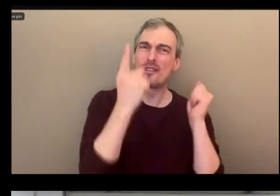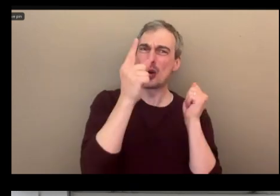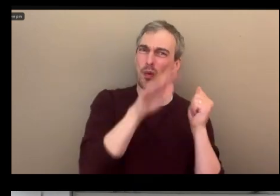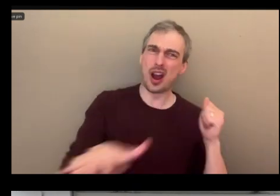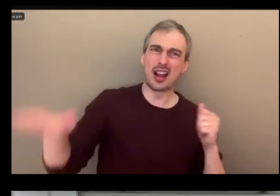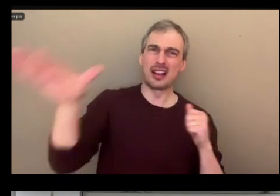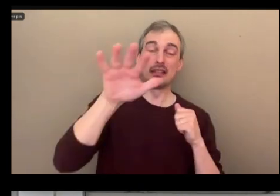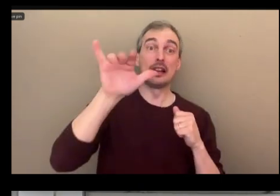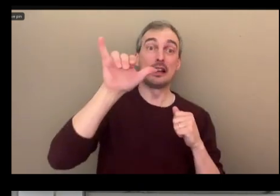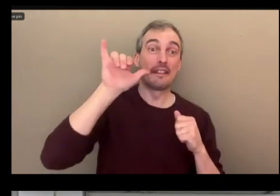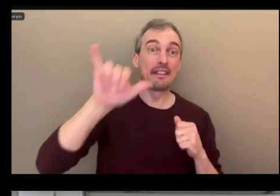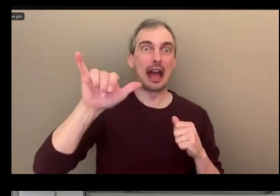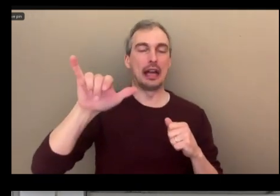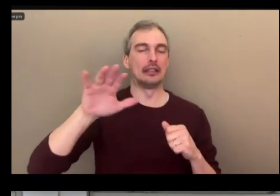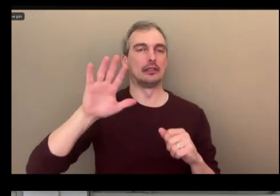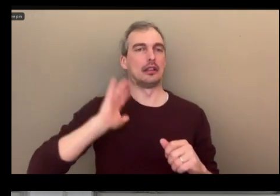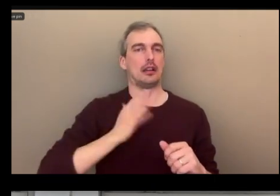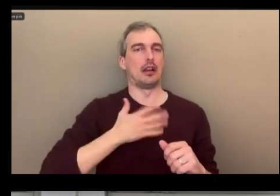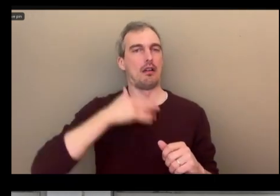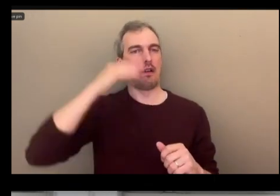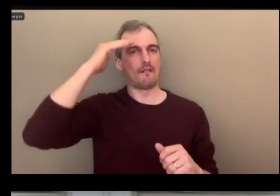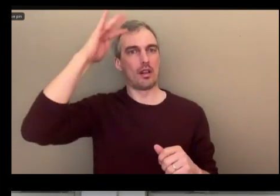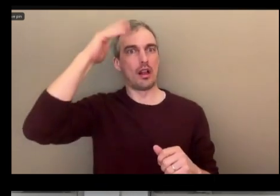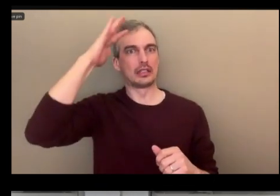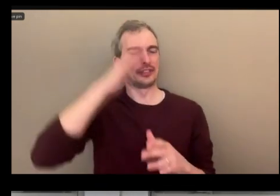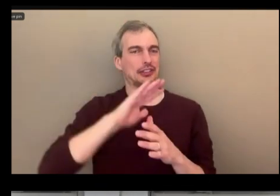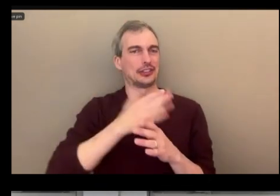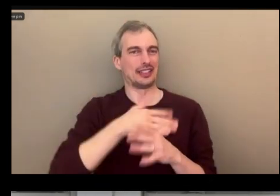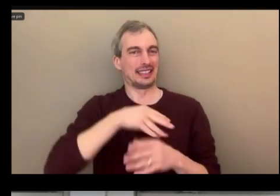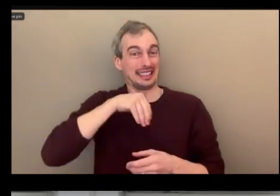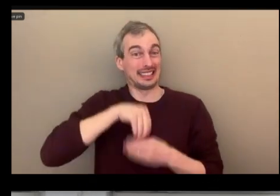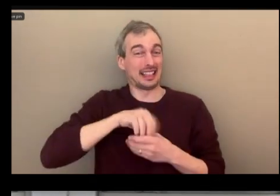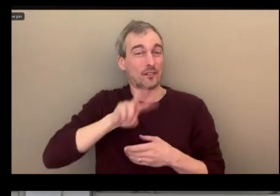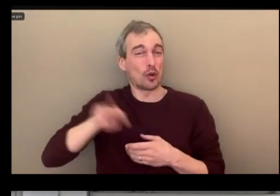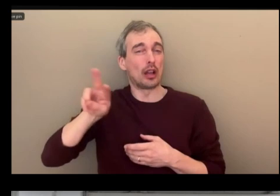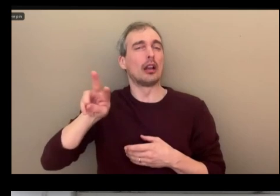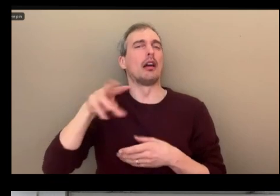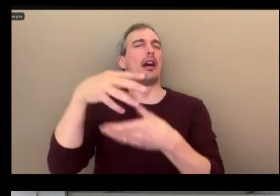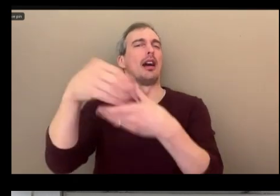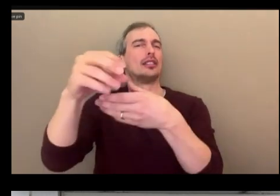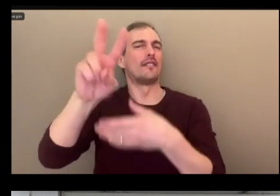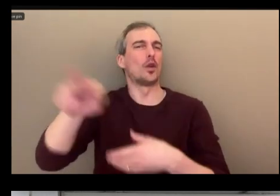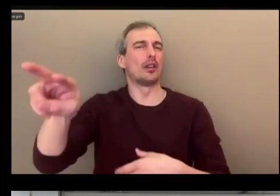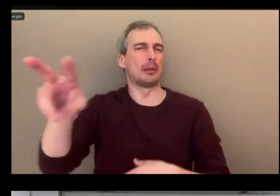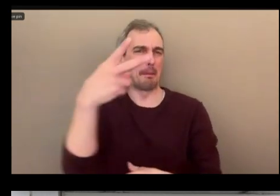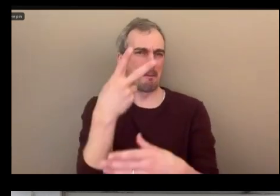Some of the other things that we've been working on is also some of the societal programs and efforts that we have at Verizon.